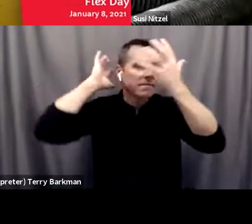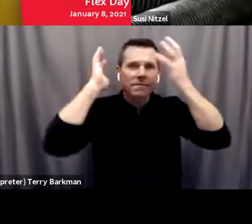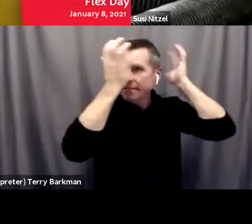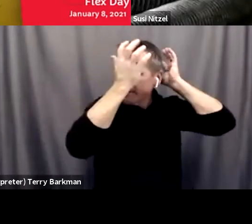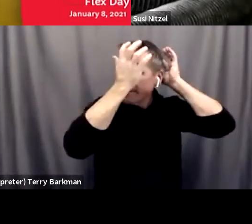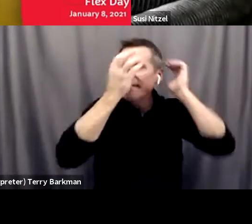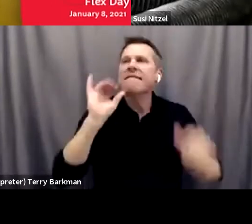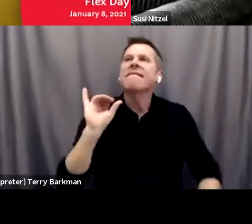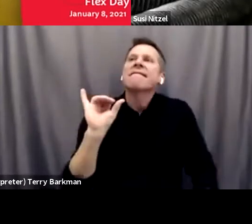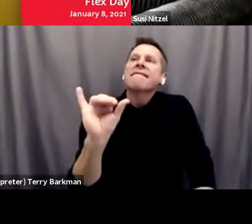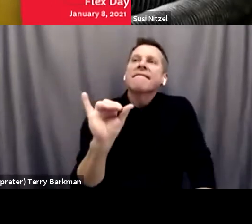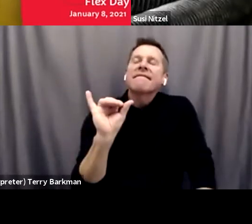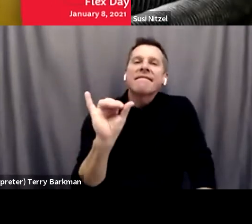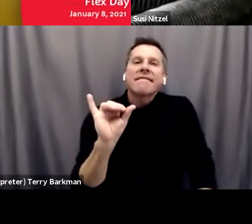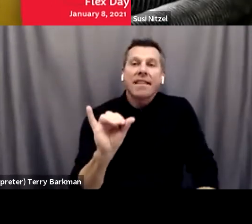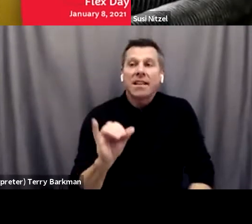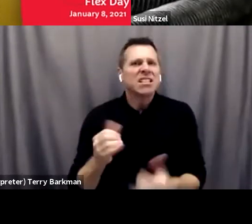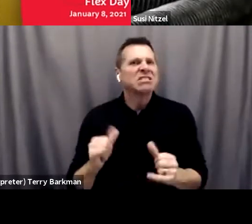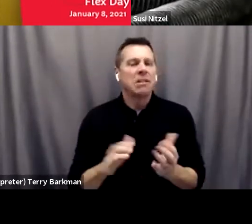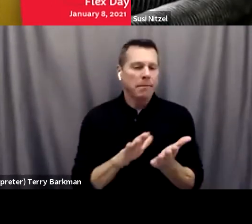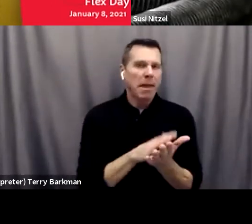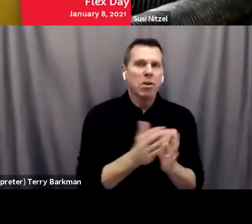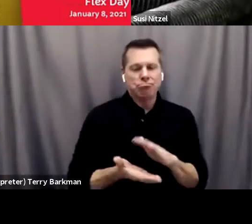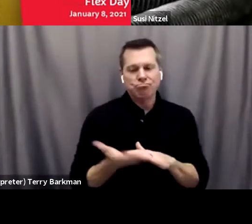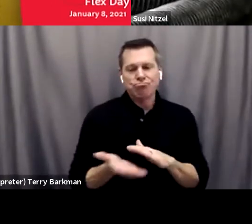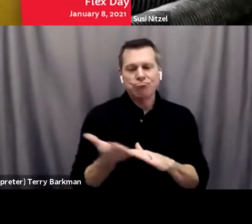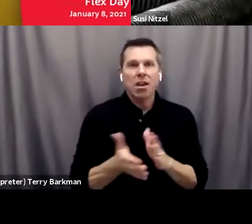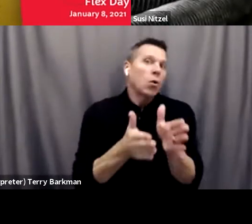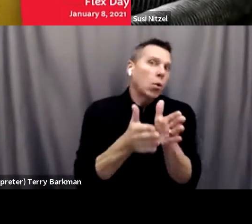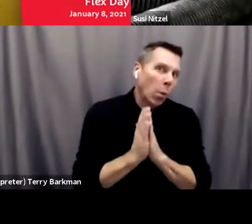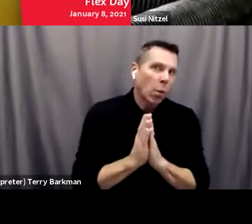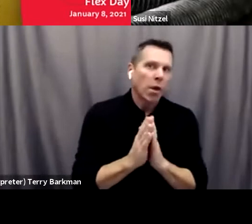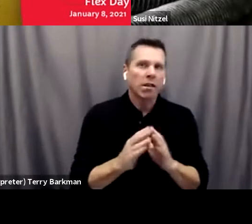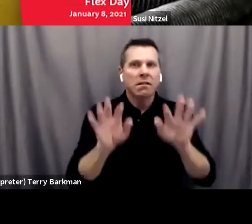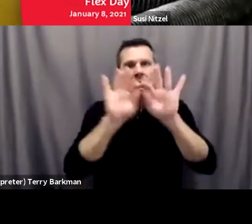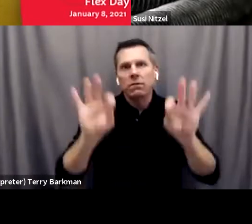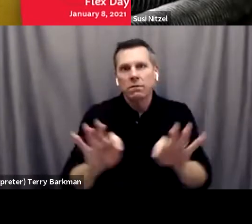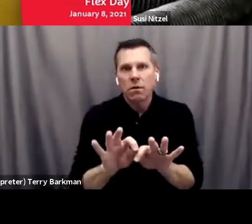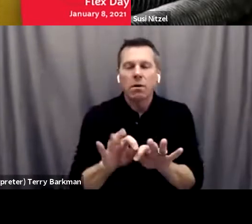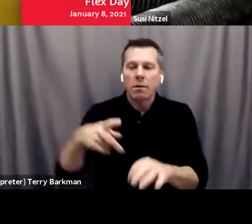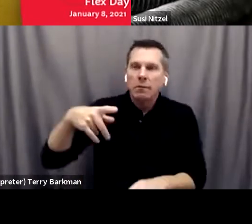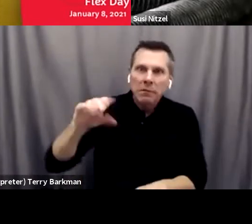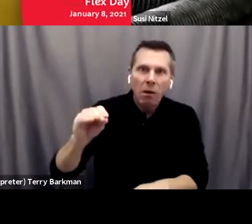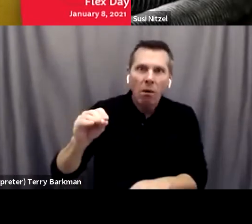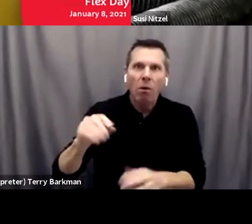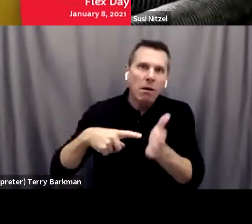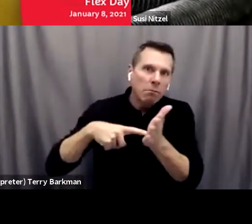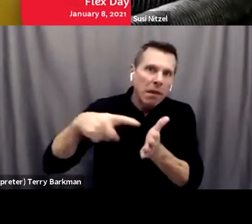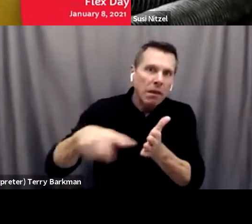still going to be processing requisitions. And they're still going to be creating pios and all of the many things that they do